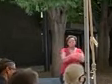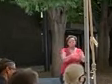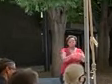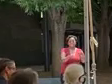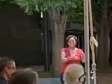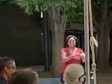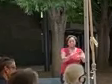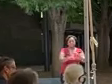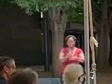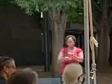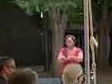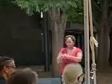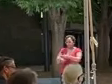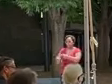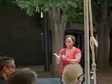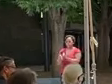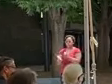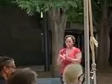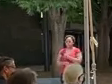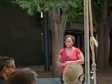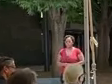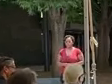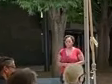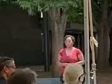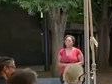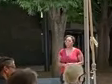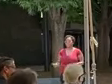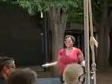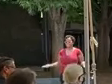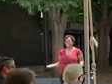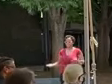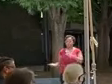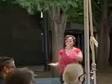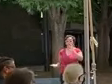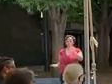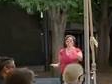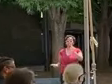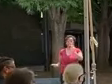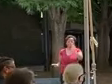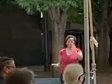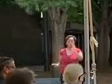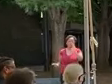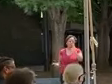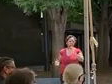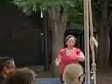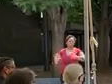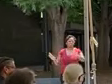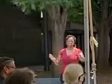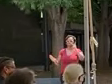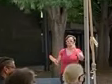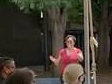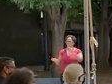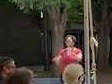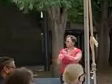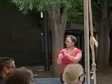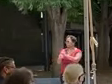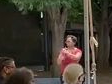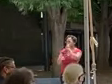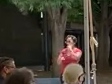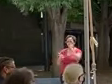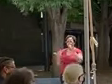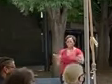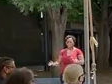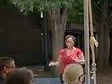So here specifically at the FDR Memorial while the most obvious work has been to complete the rebuild of the original pump systems